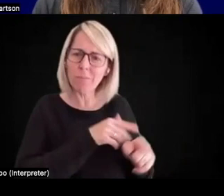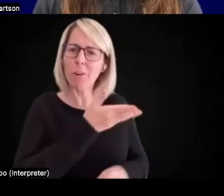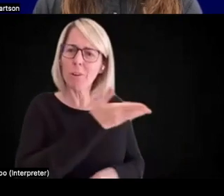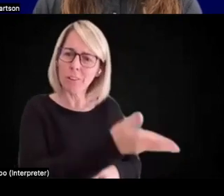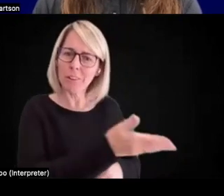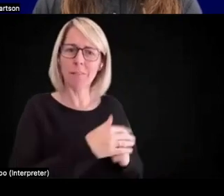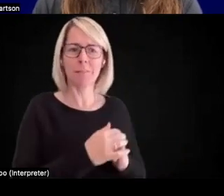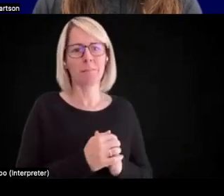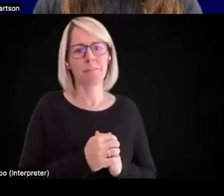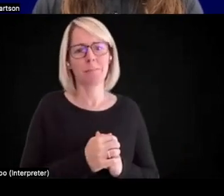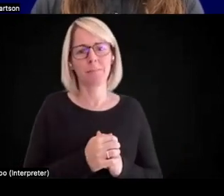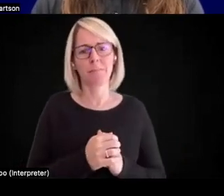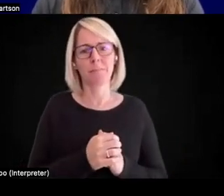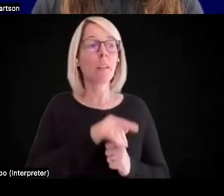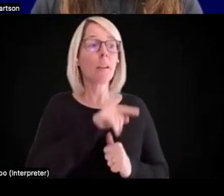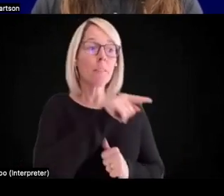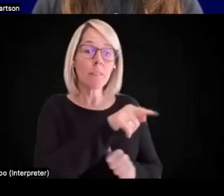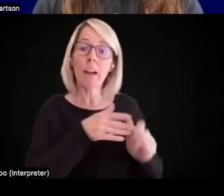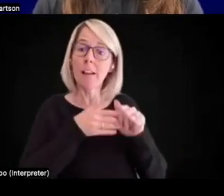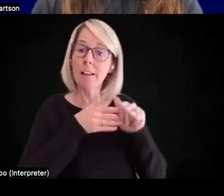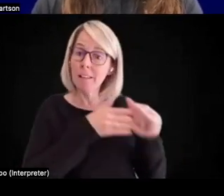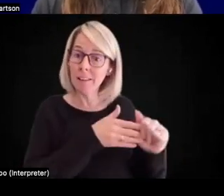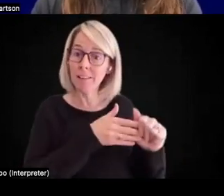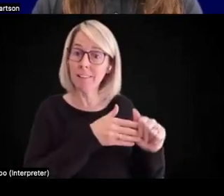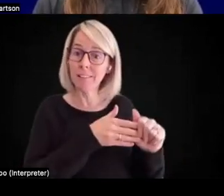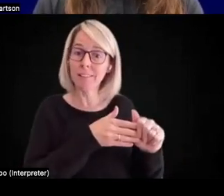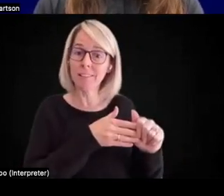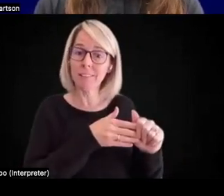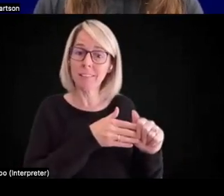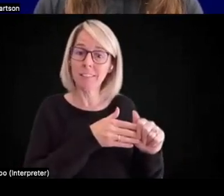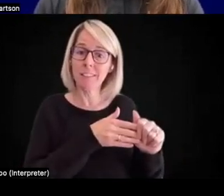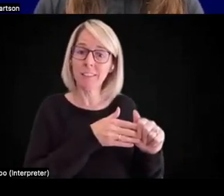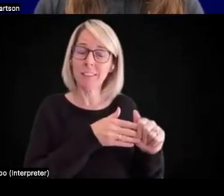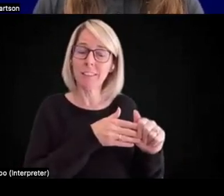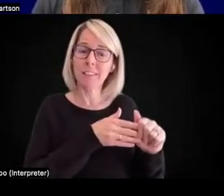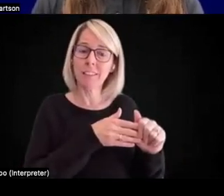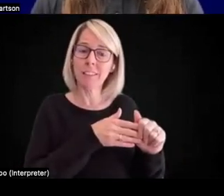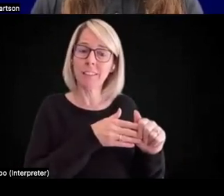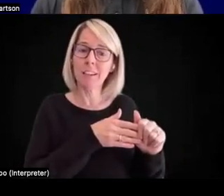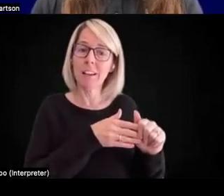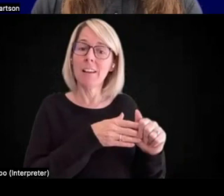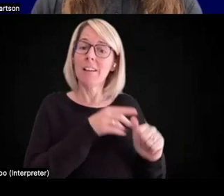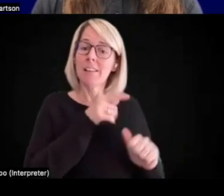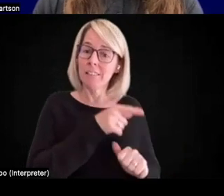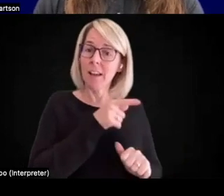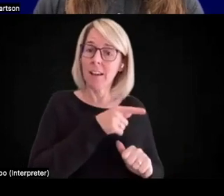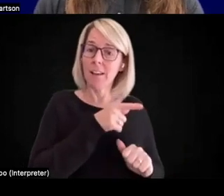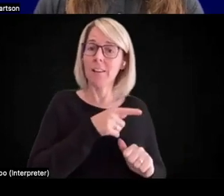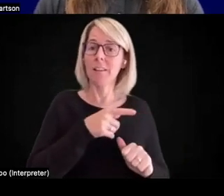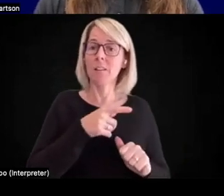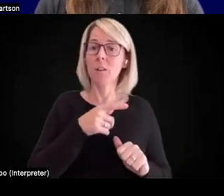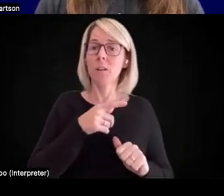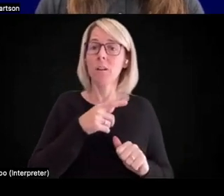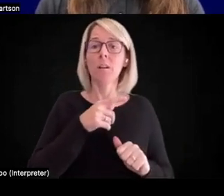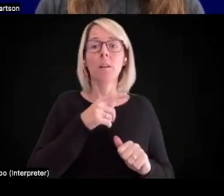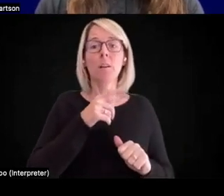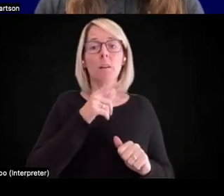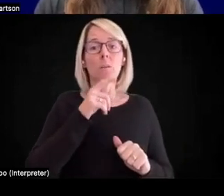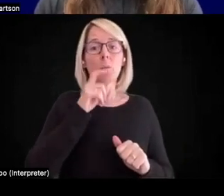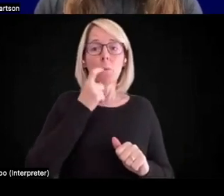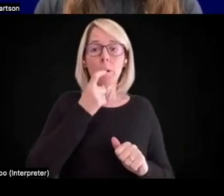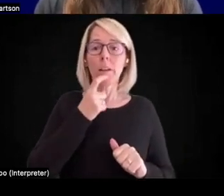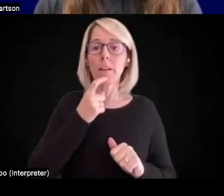is leading, they will lead you and help you understand things from their perspective,